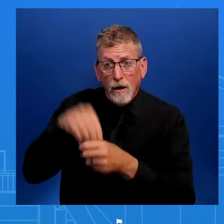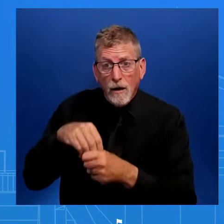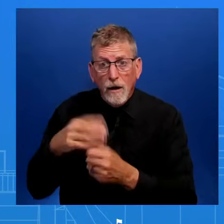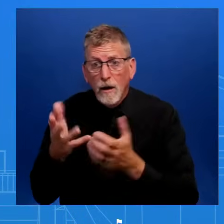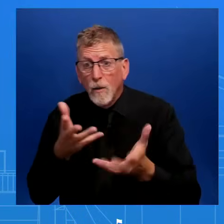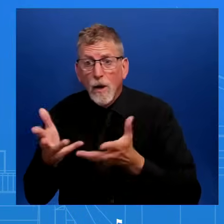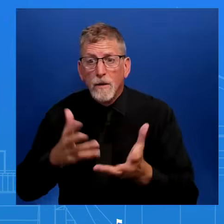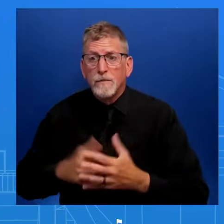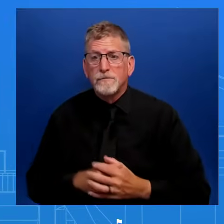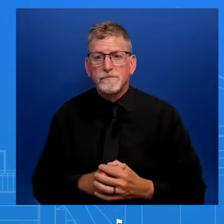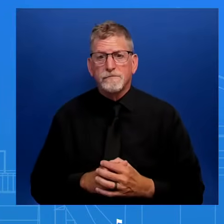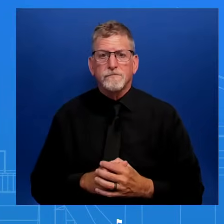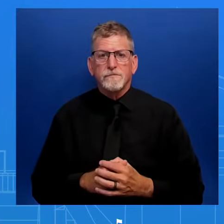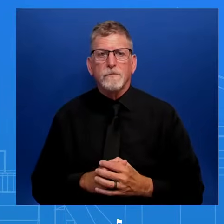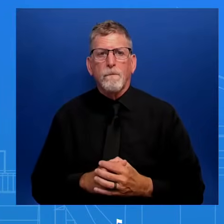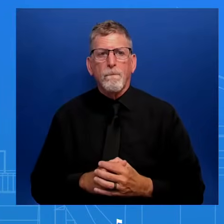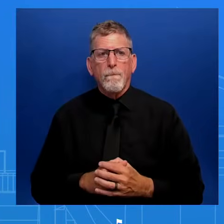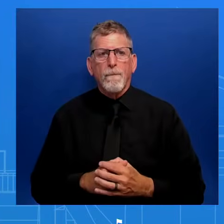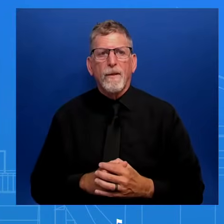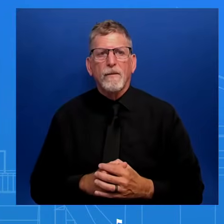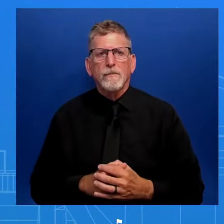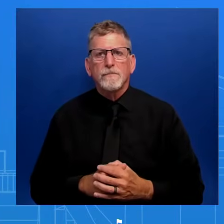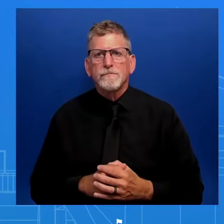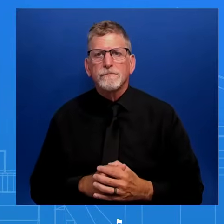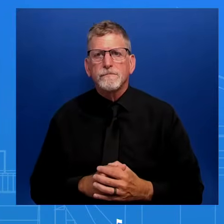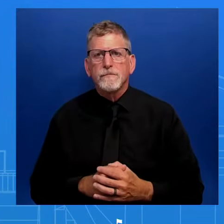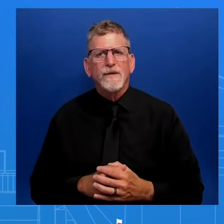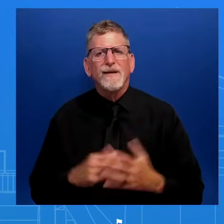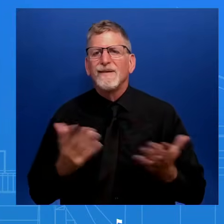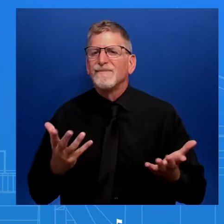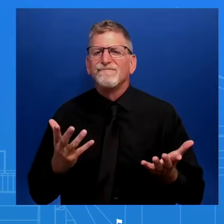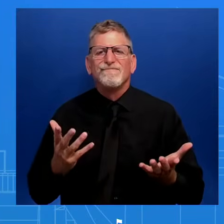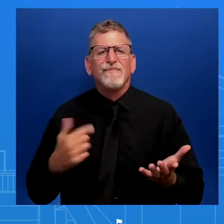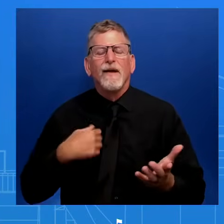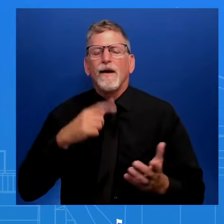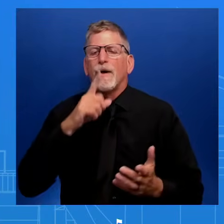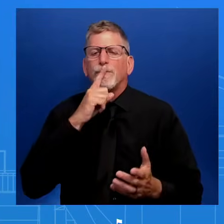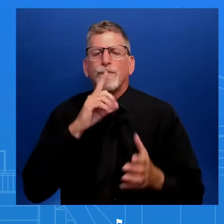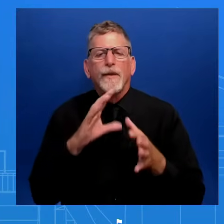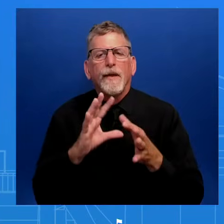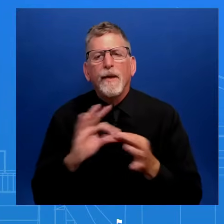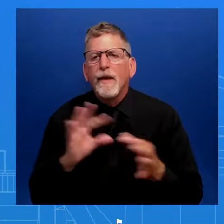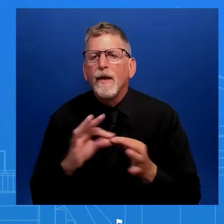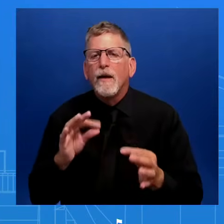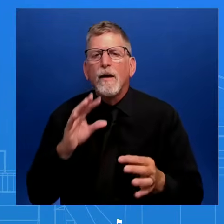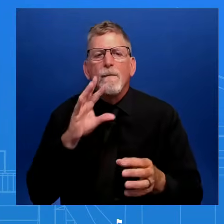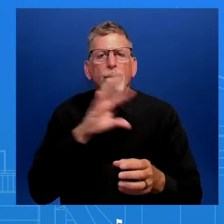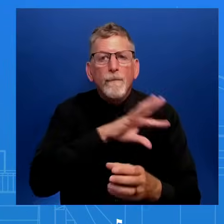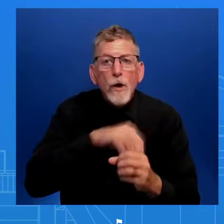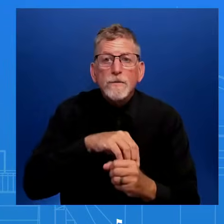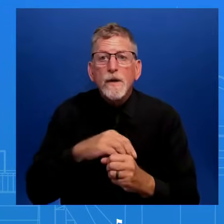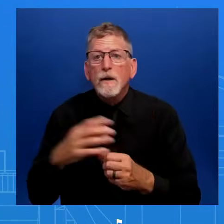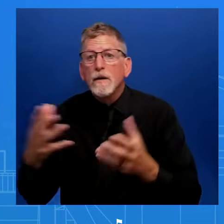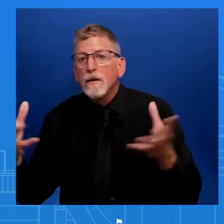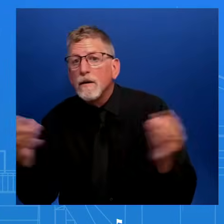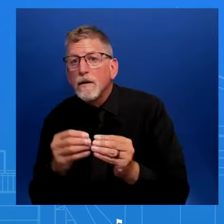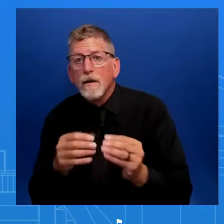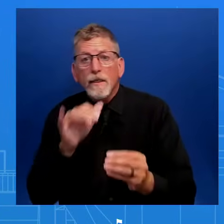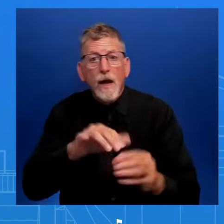Ms. Jean-Pierre: No, as president. The Press: Okay. Ms. Jean-Pierre: As president. This is the first time that he's visiting Maine as president. He's going to -- and hello. Hi, what's your name?